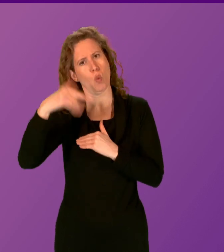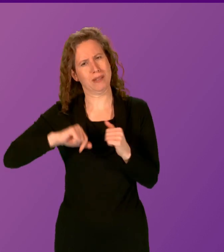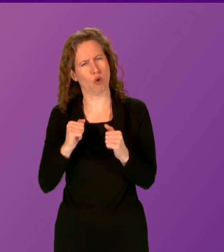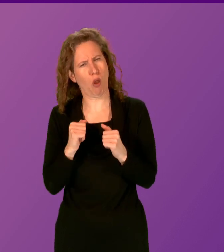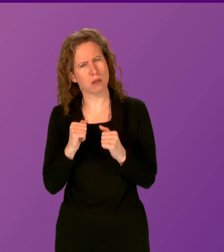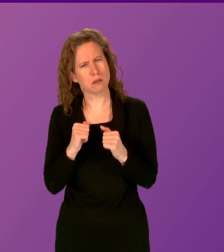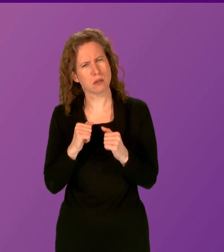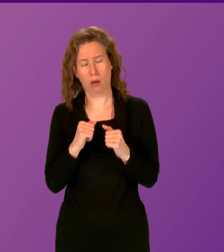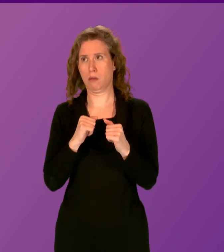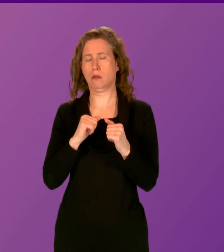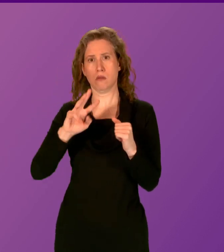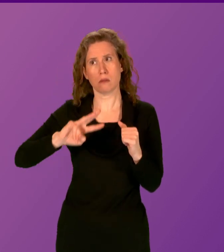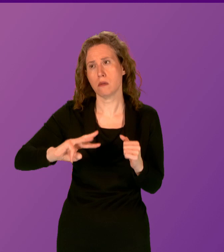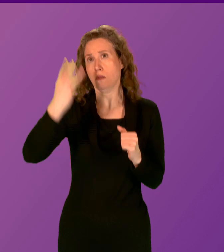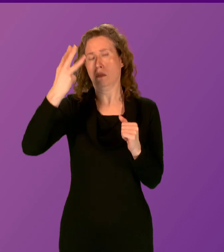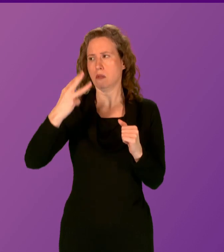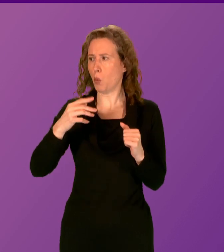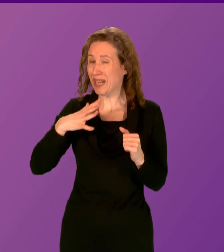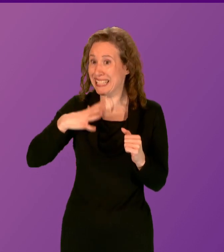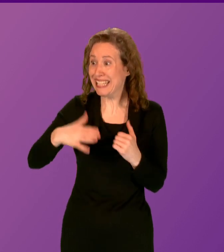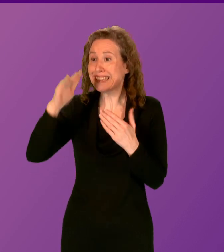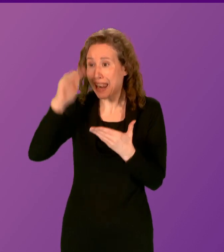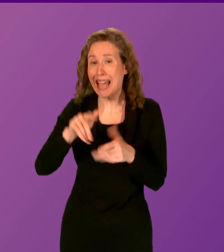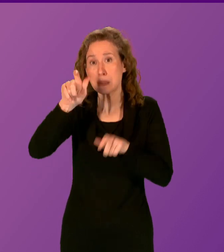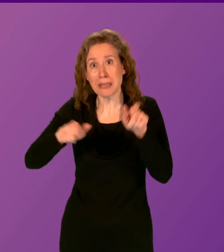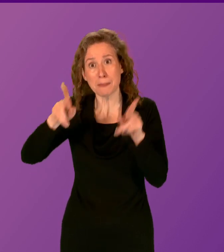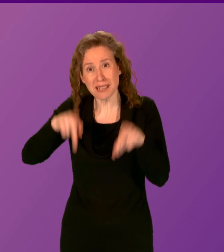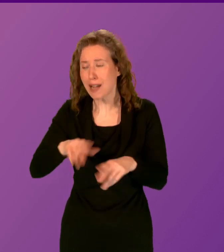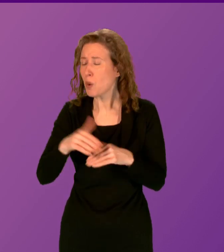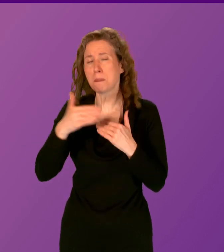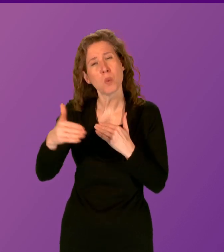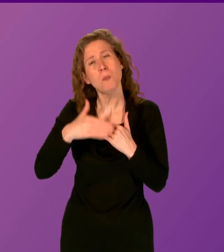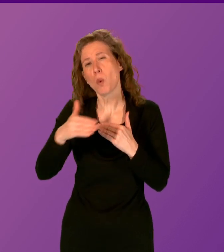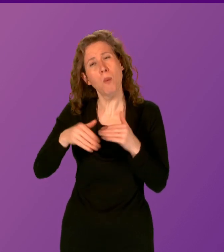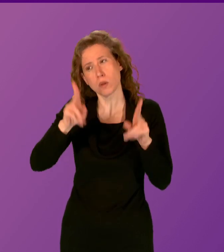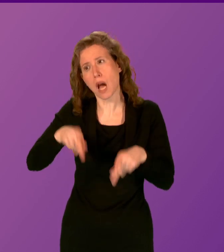The outcome that we need the Government to deliver is fewer people dying from drugs, not more and more people dying every year.